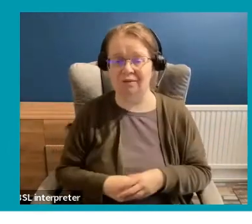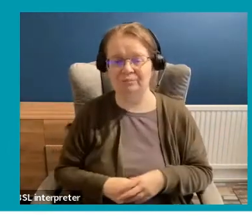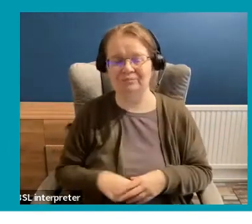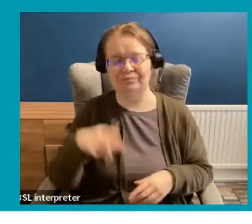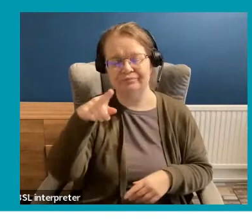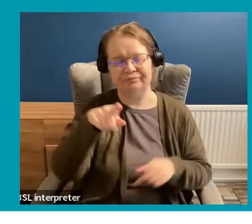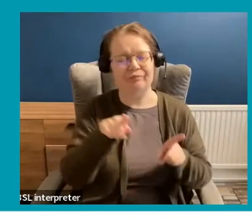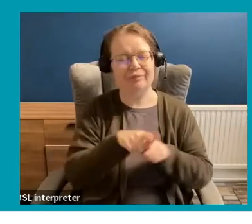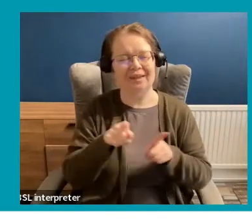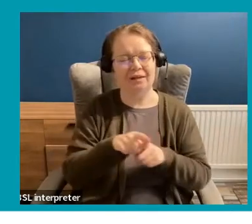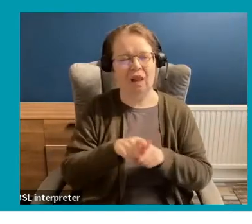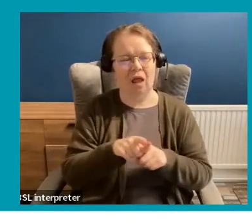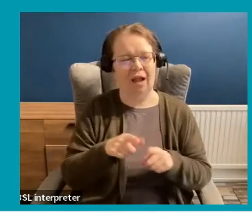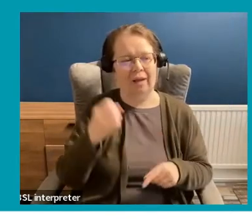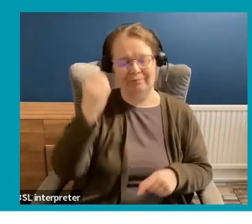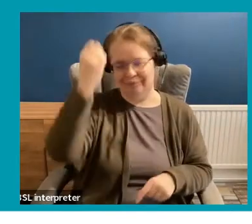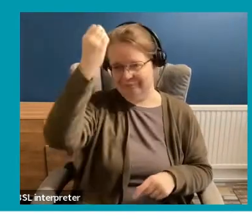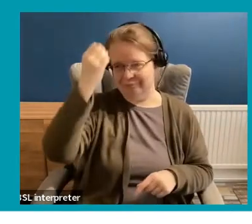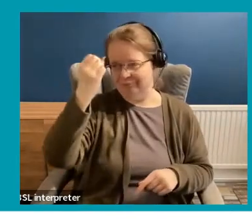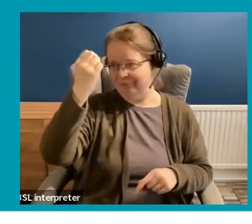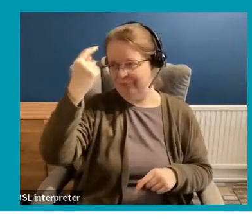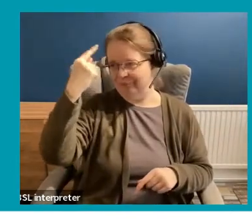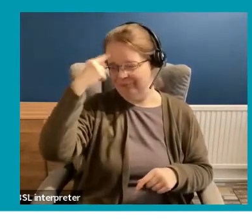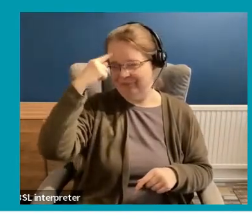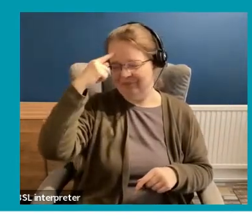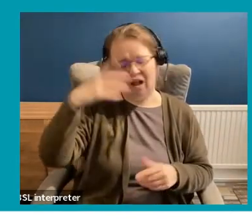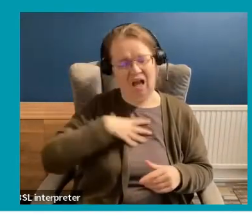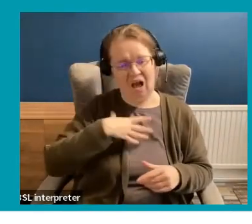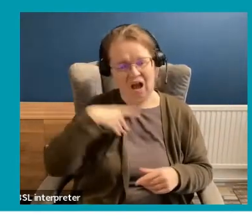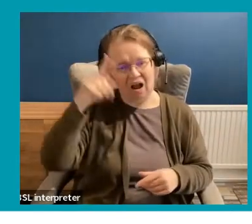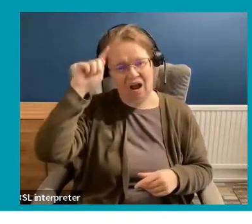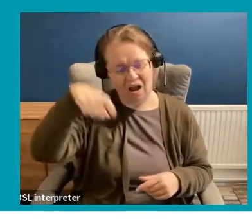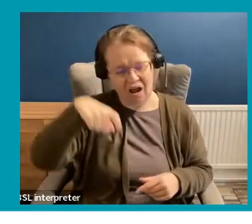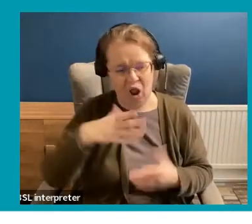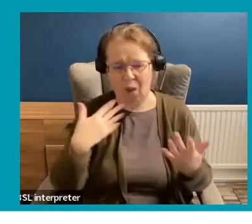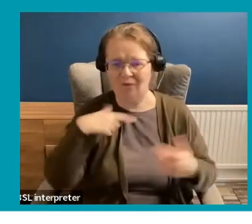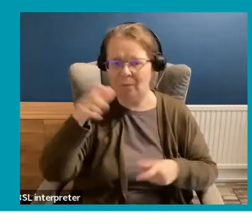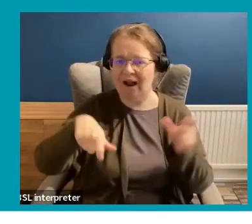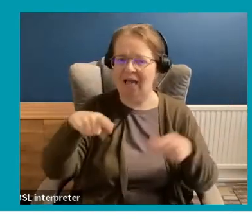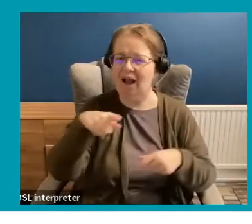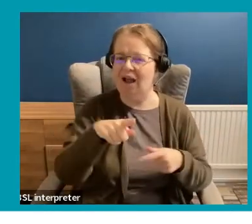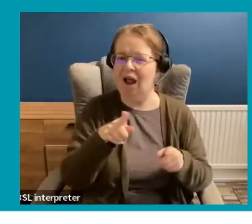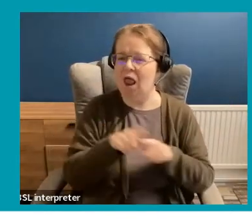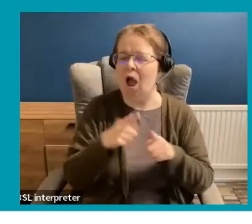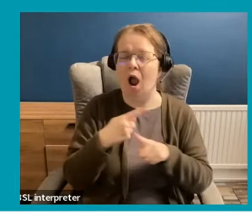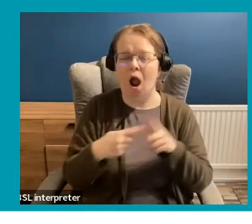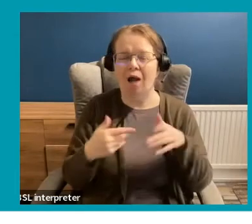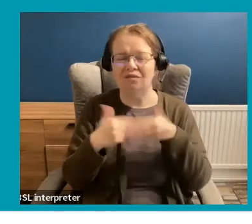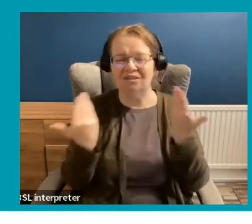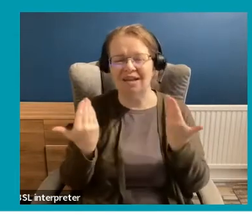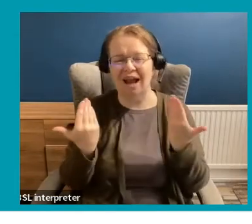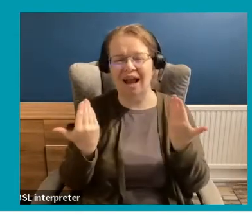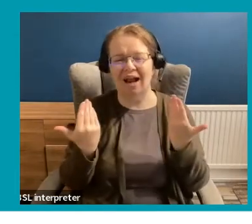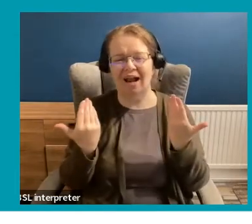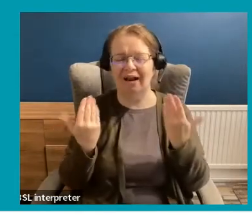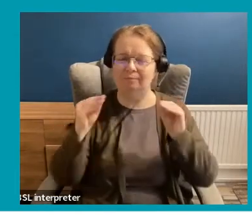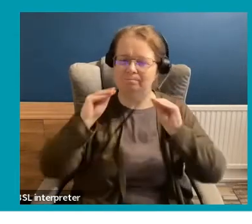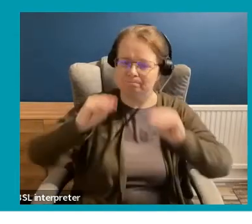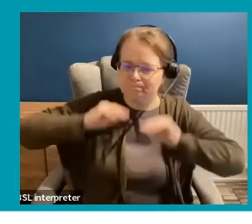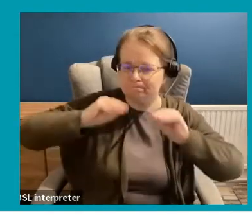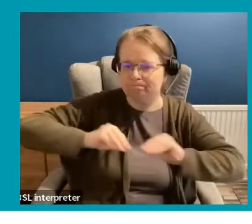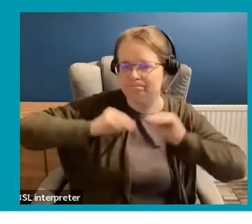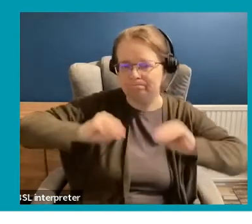that a lot of my clients had like once I have done a half-day boardroom session with them I can see